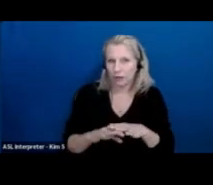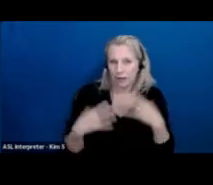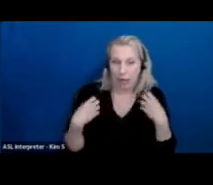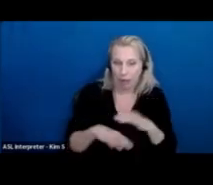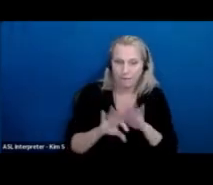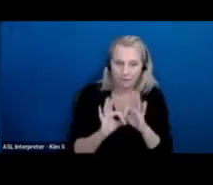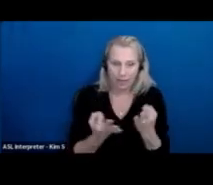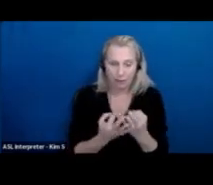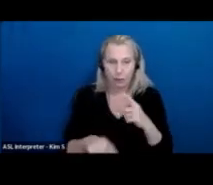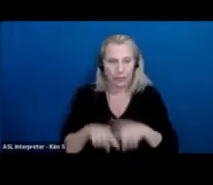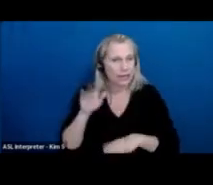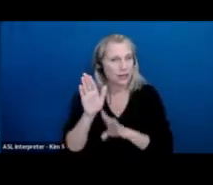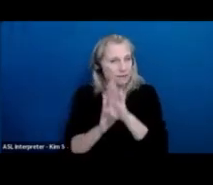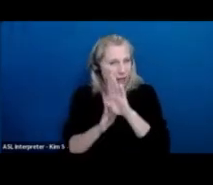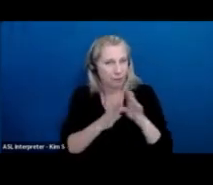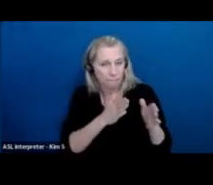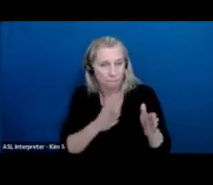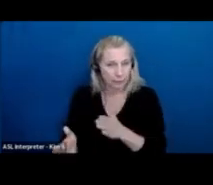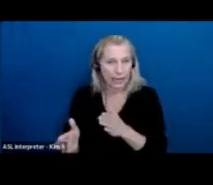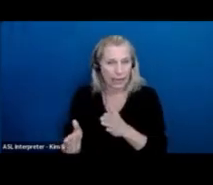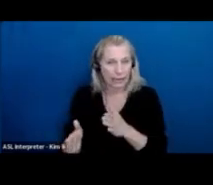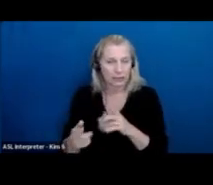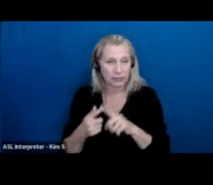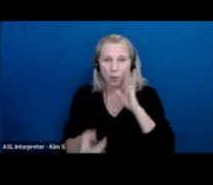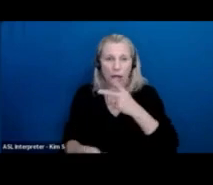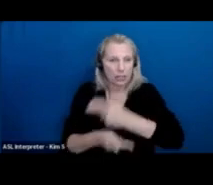effective plans of care that adequately address the family's